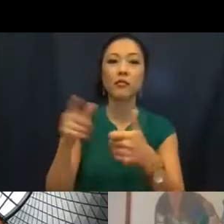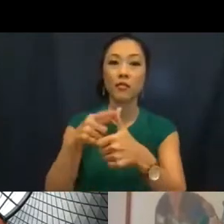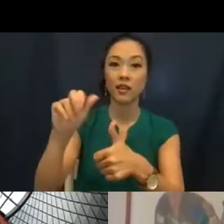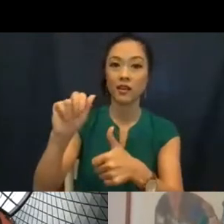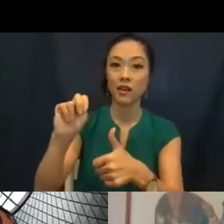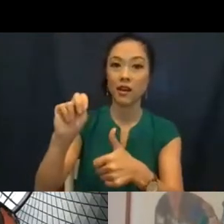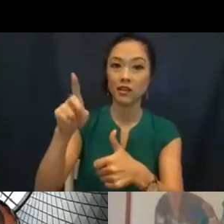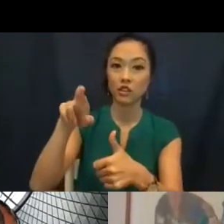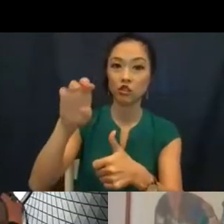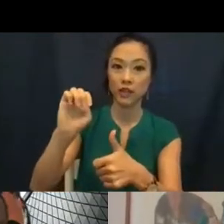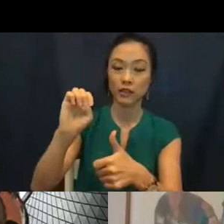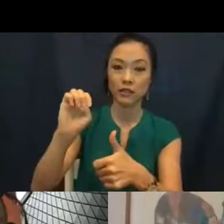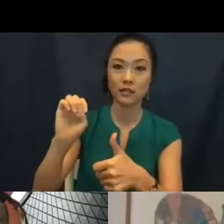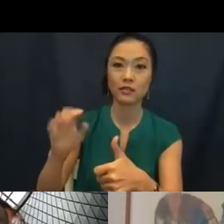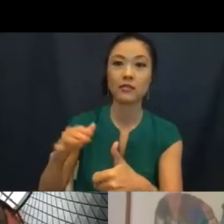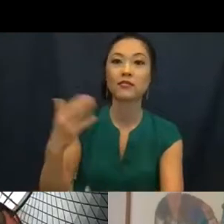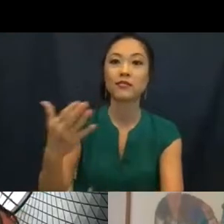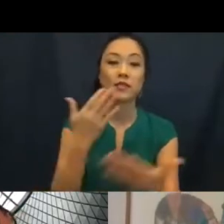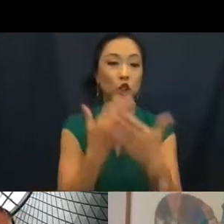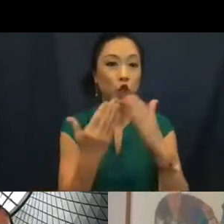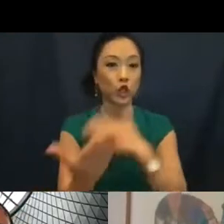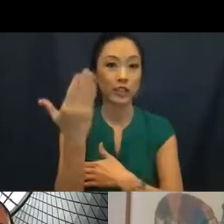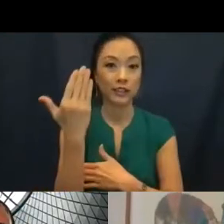Good evening, everyone.